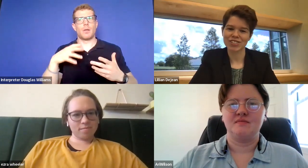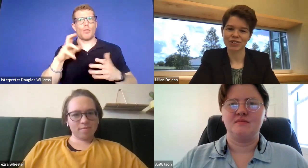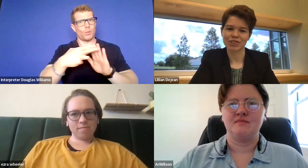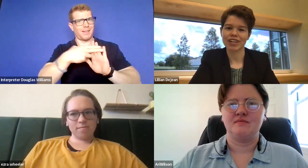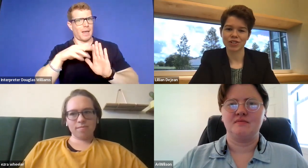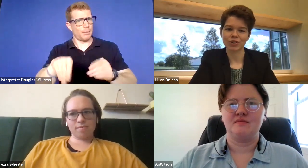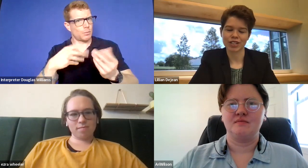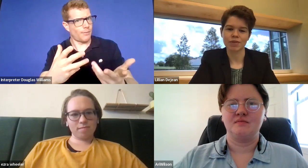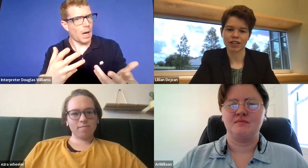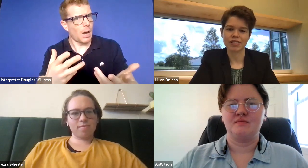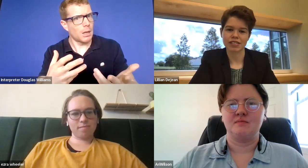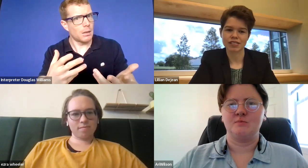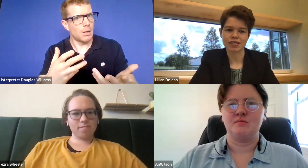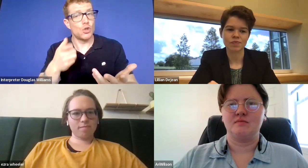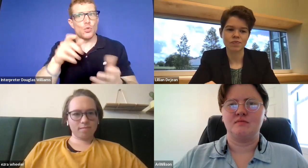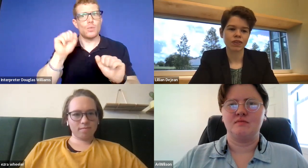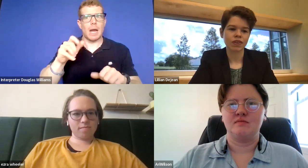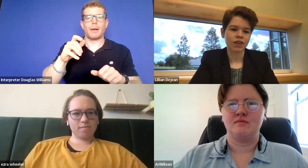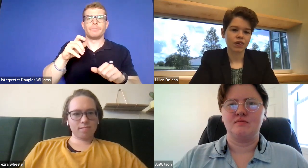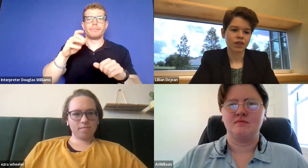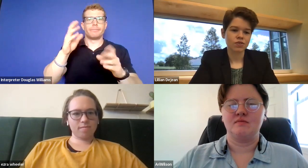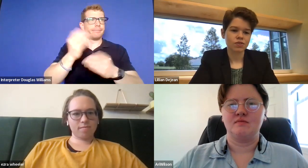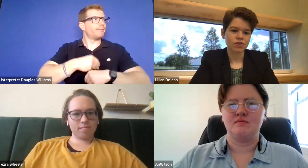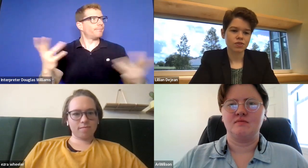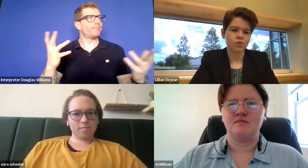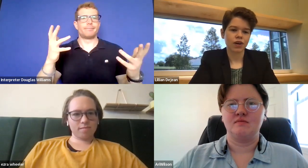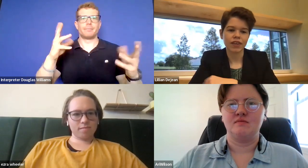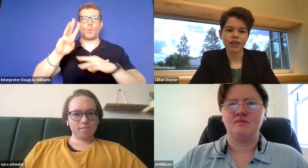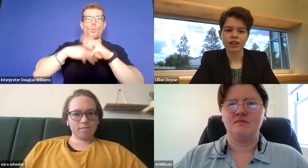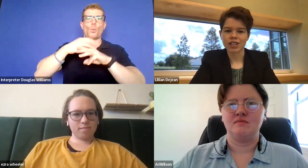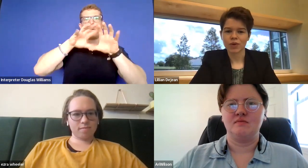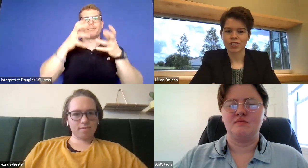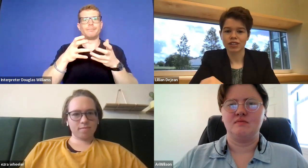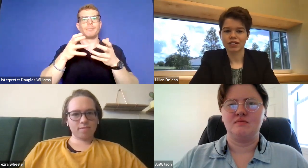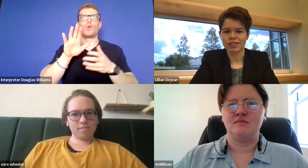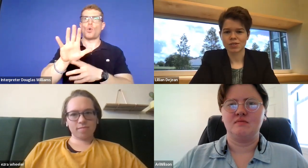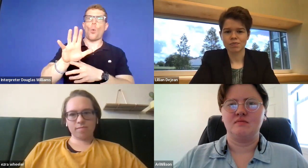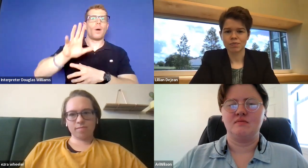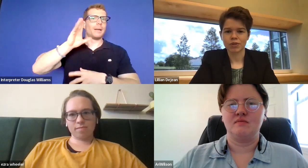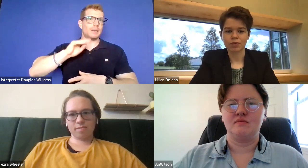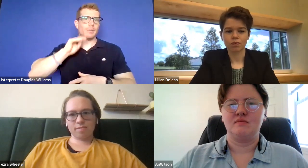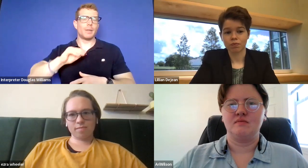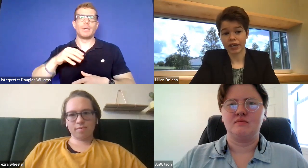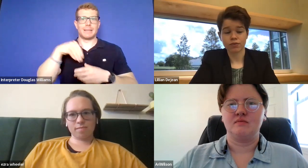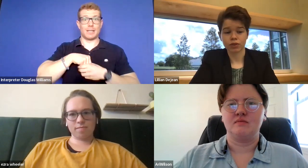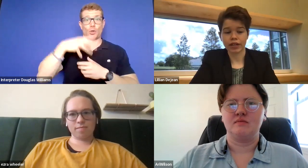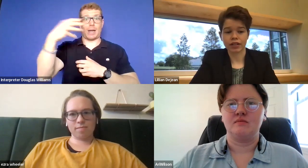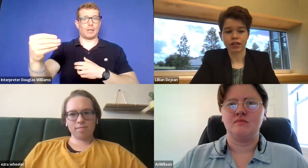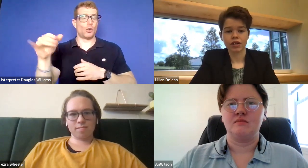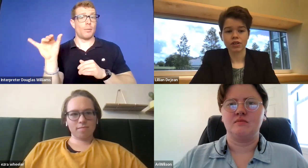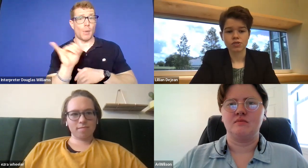What what your internal internal experiences. So I think our next question is pretty kind of related.